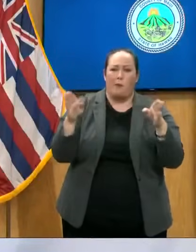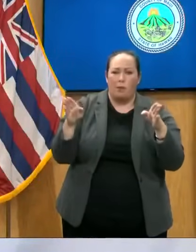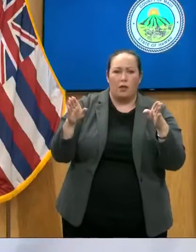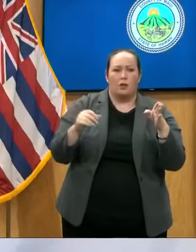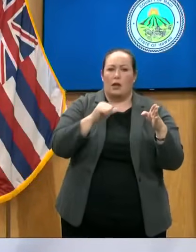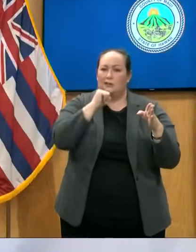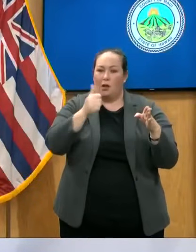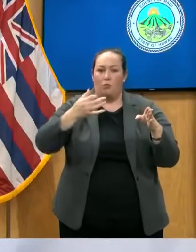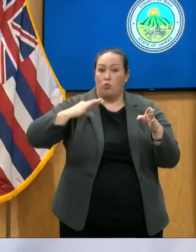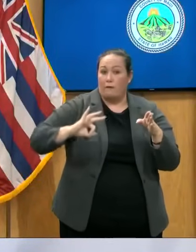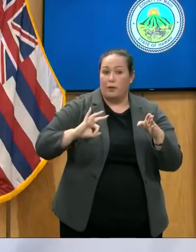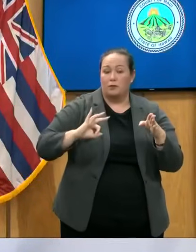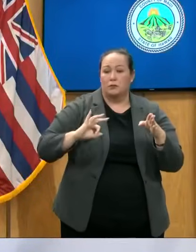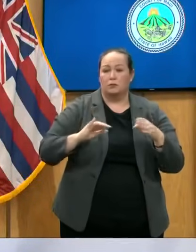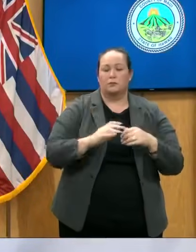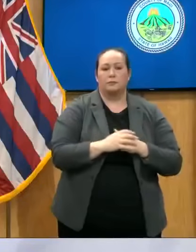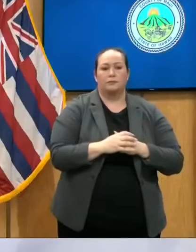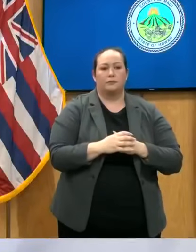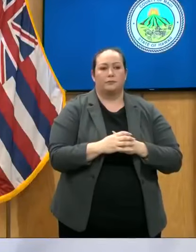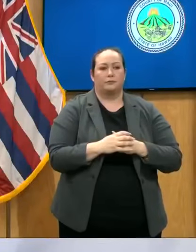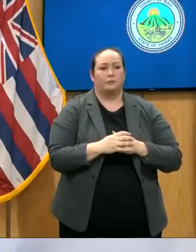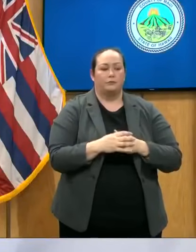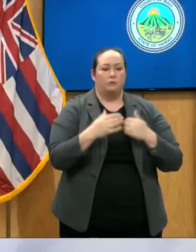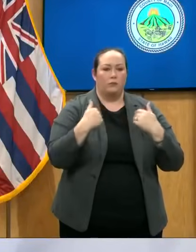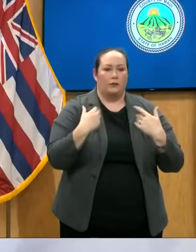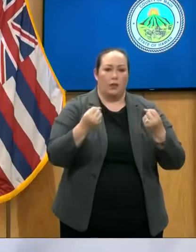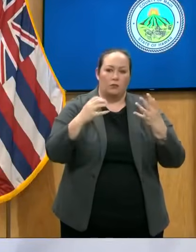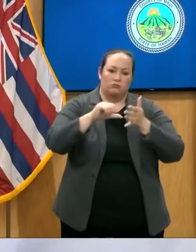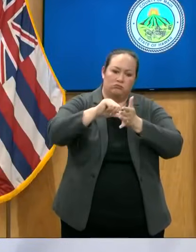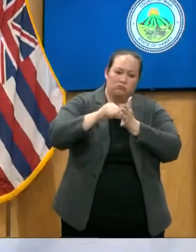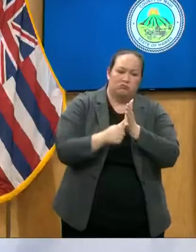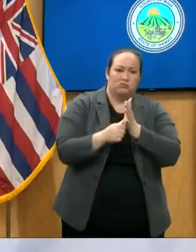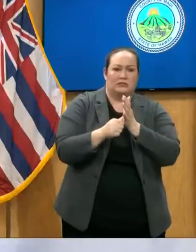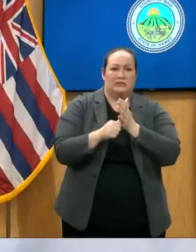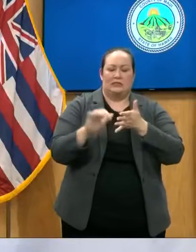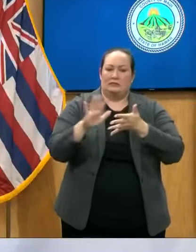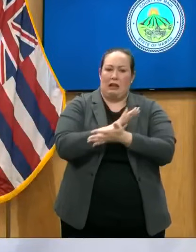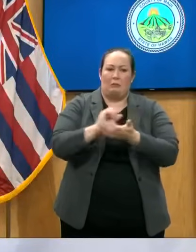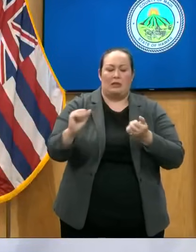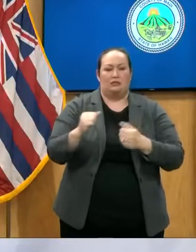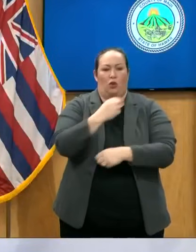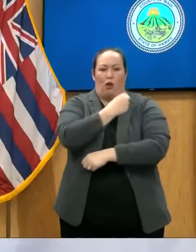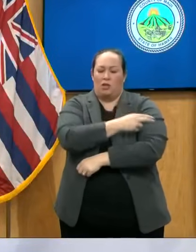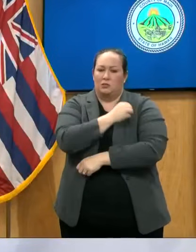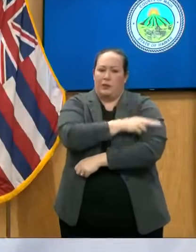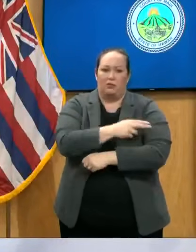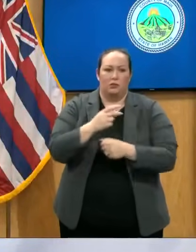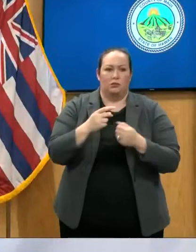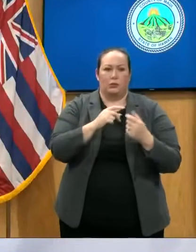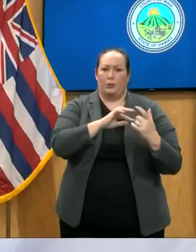Support. for public entities and a certain essential. nonprofits. There's been a less significant damage to public buildings down